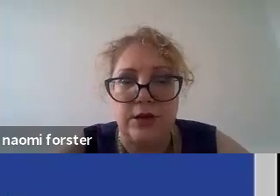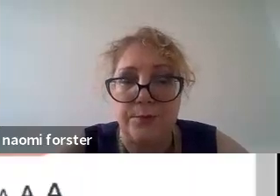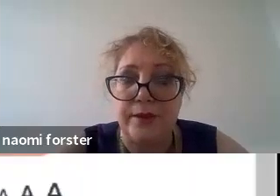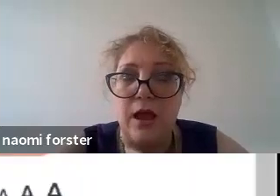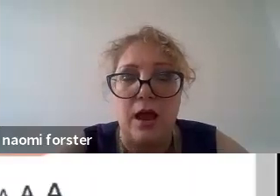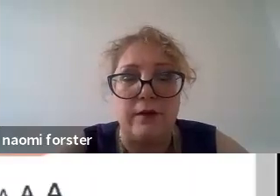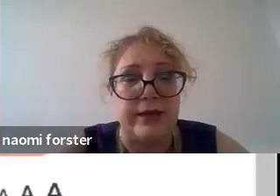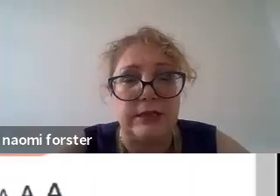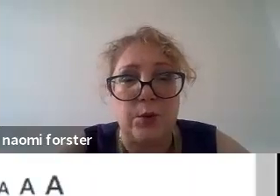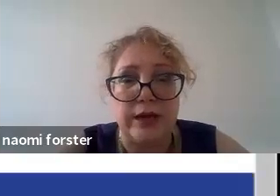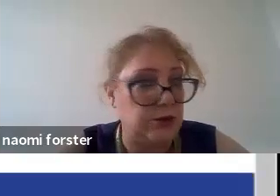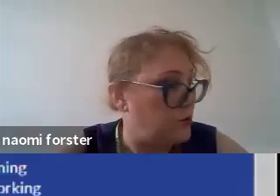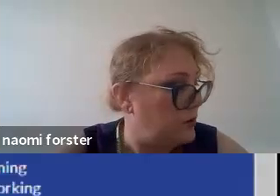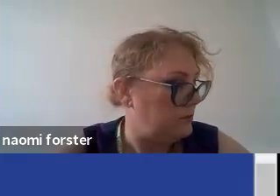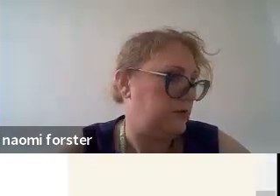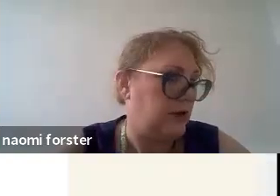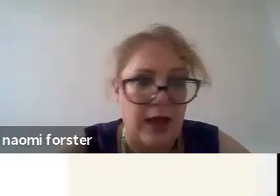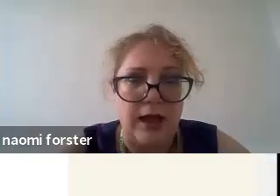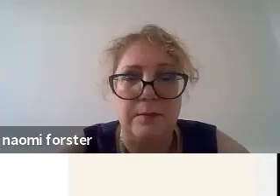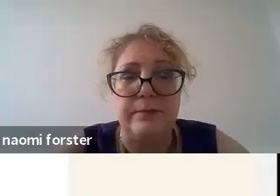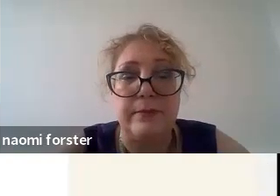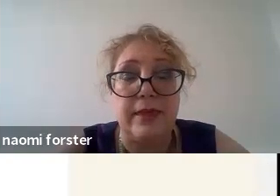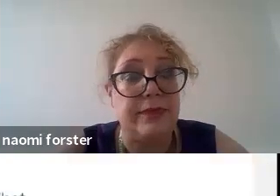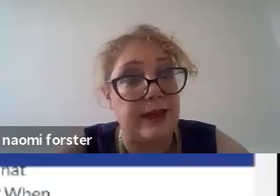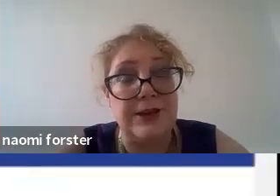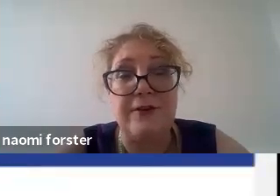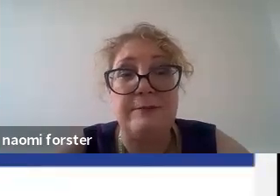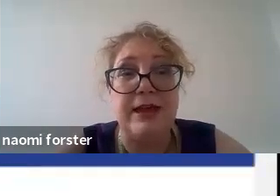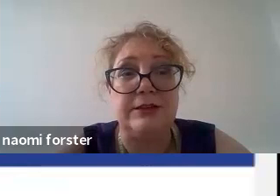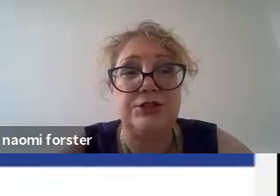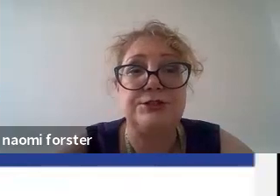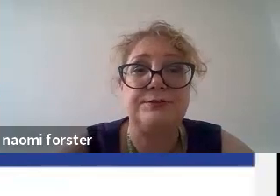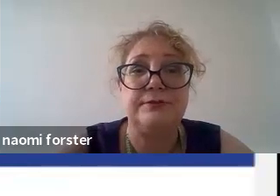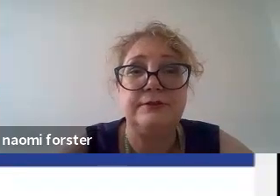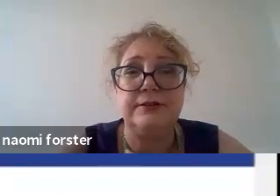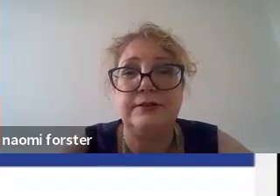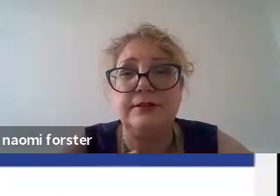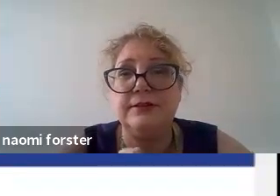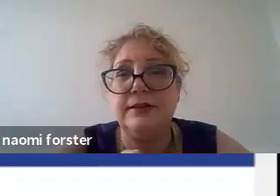So that's a quick tour. Thank you very much.